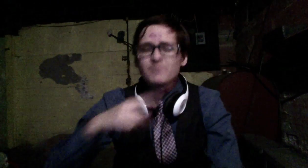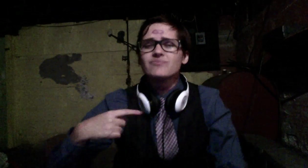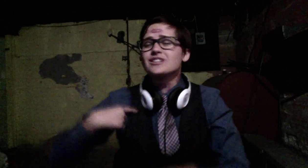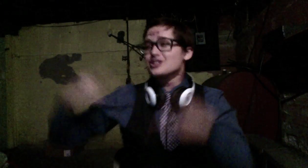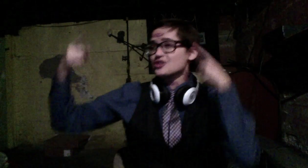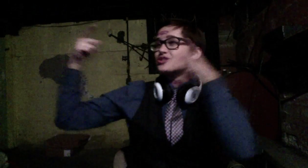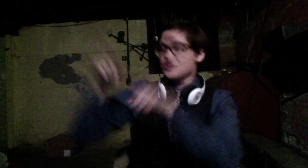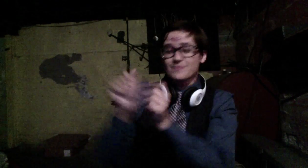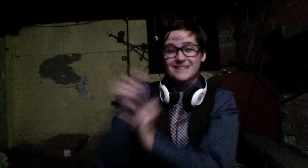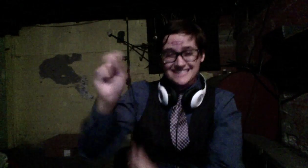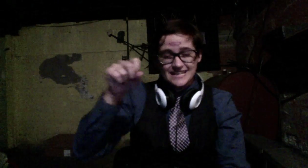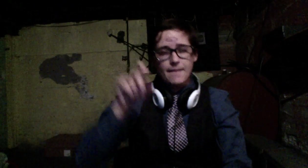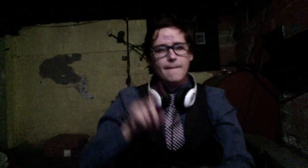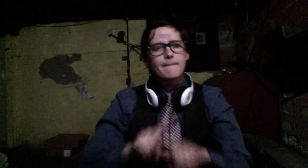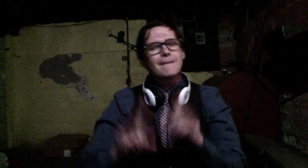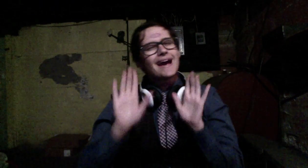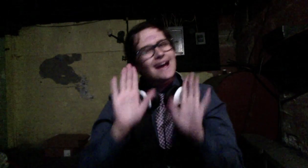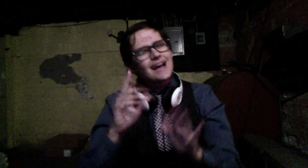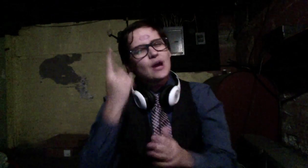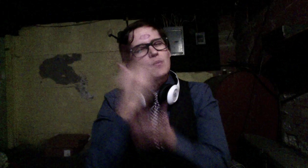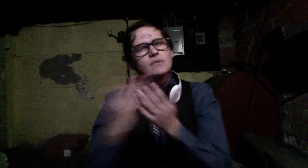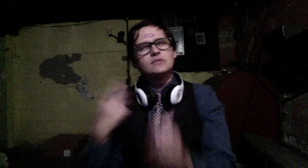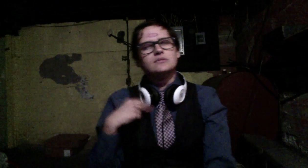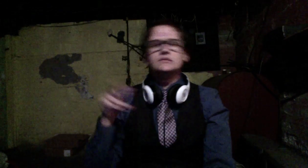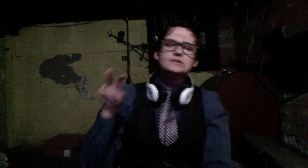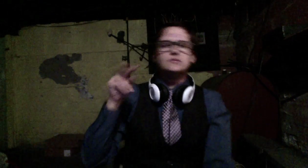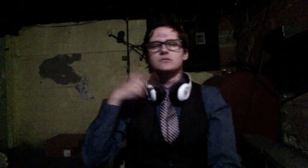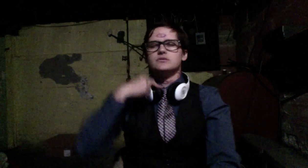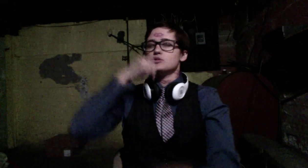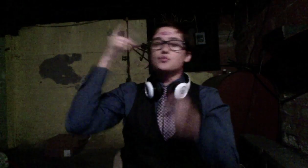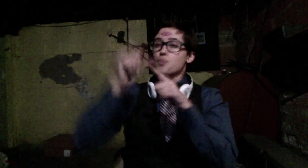I AGREE WITH THEM YES BUT WELL ONE THING I LOOK-UNSURE I DON'T AGREE